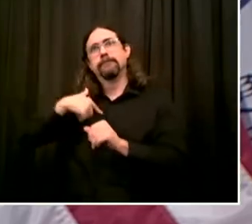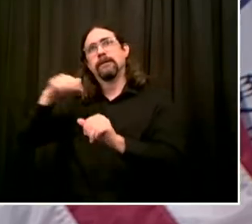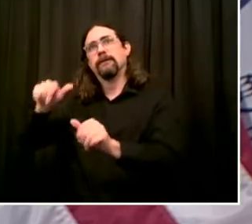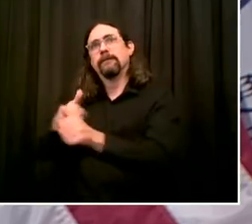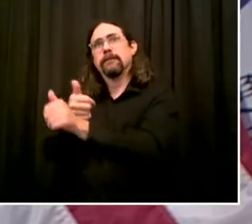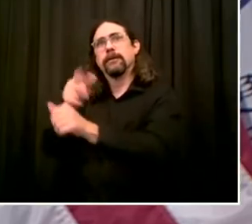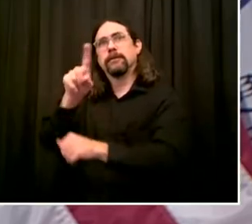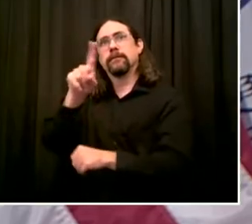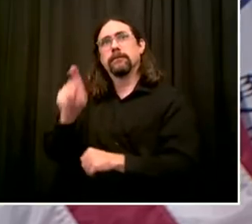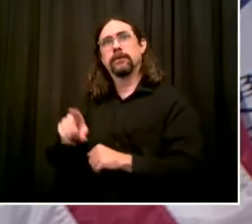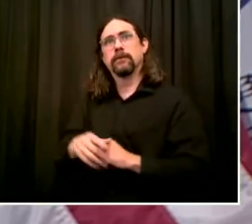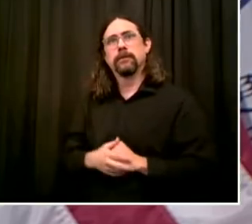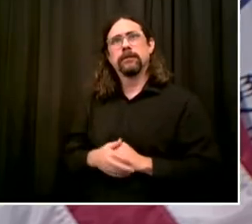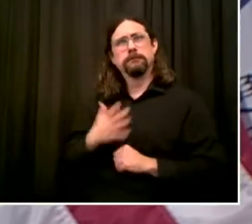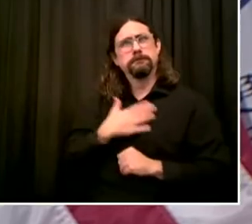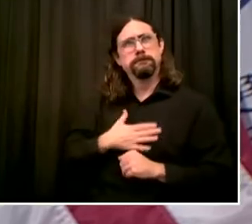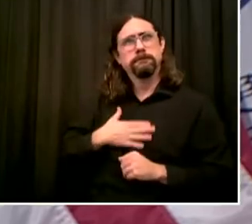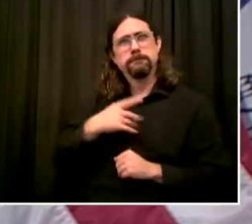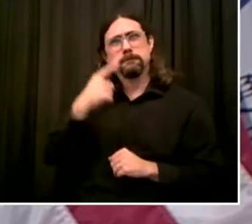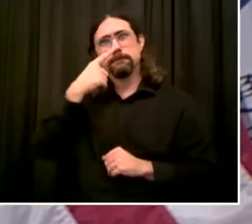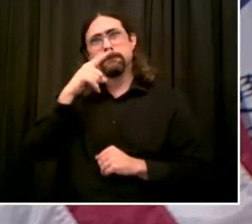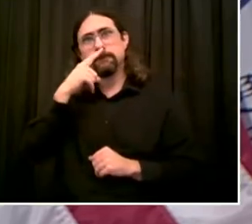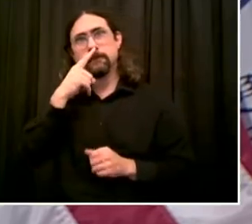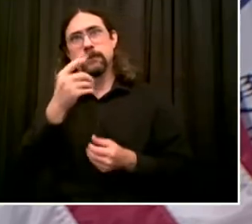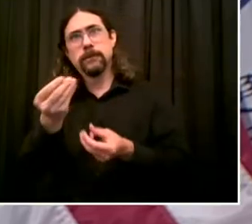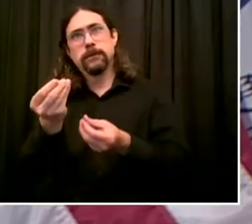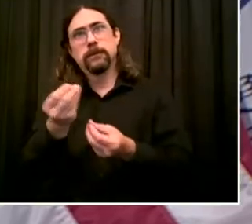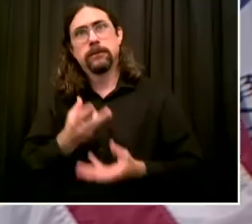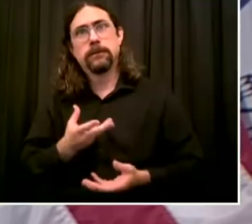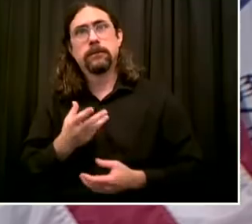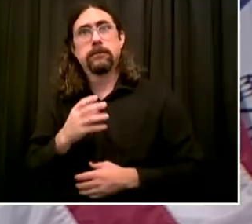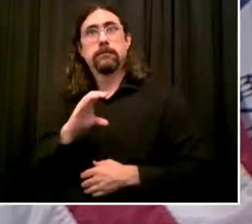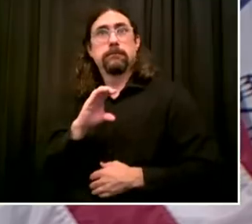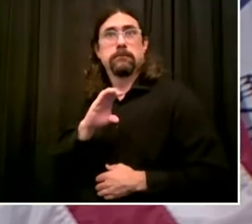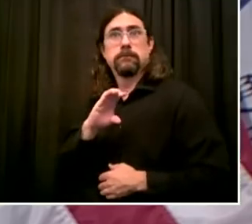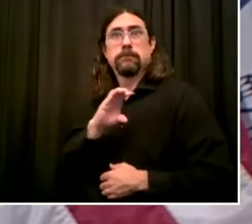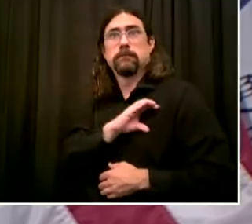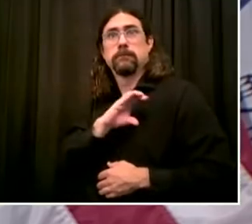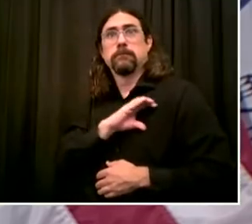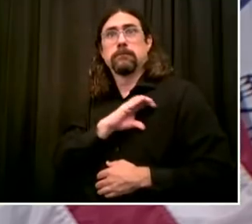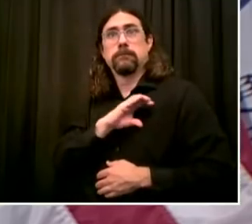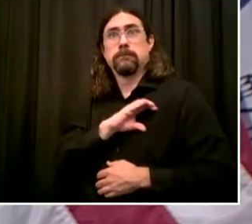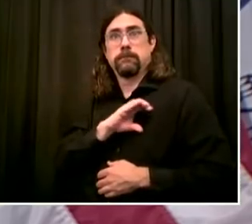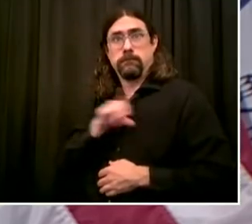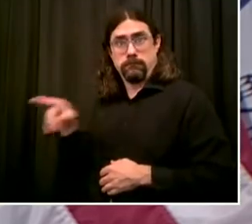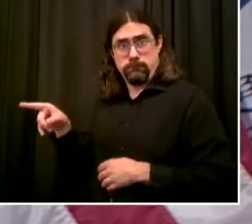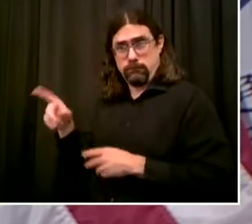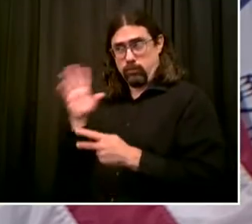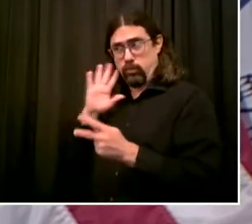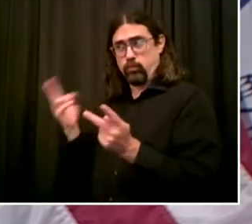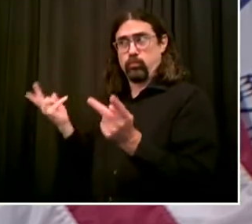I WILL GET TO THE FINAL NUMBERS WE GET TO THE FINAL AGEREMNET. NYPD IS BEING TREATED IN A SPECIFIC MANNER.